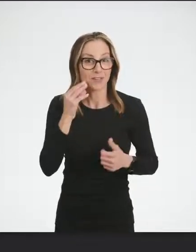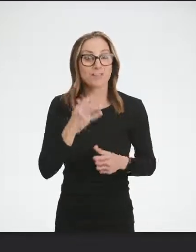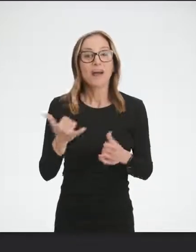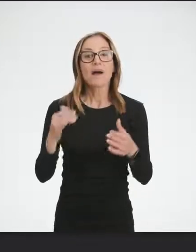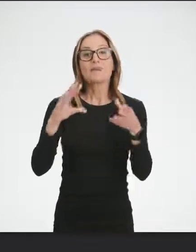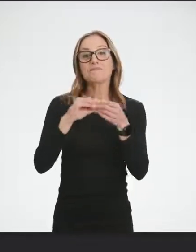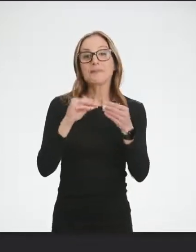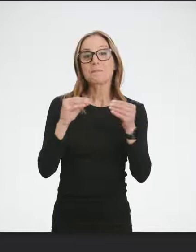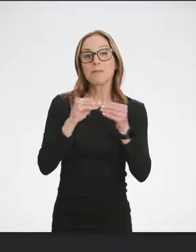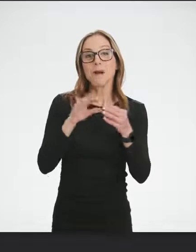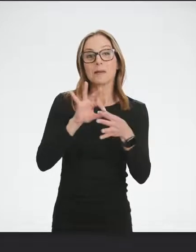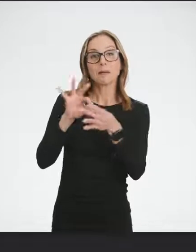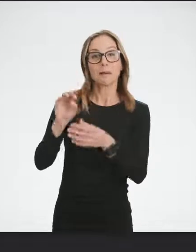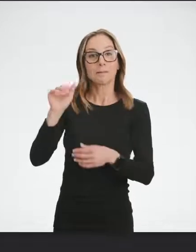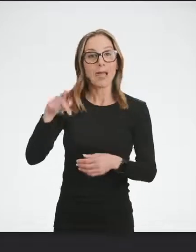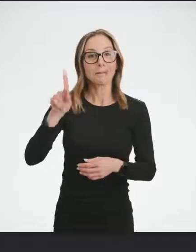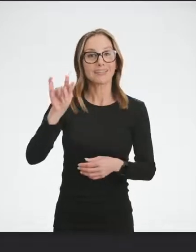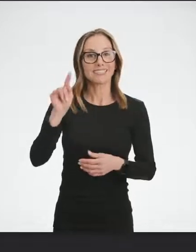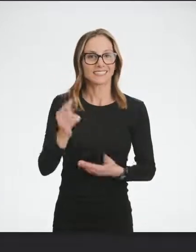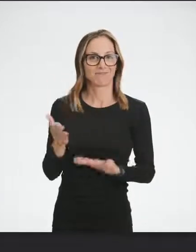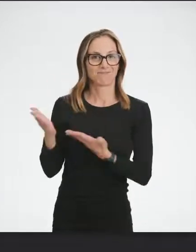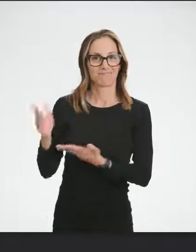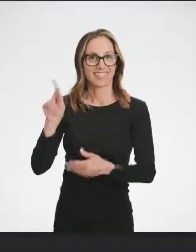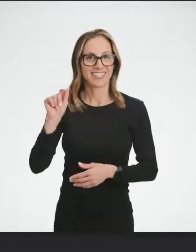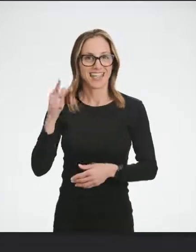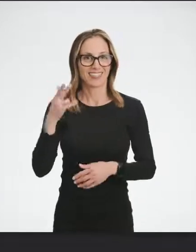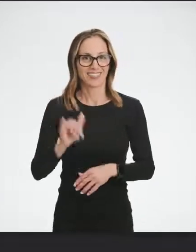Now to tell us more about the direction MapKit is headed, here's Kathy.